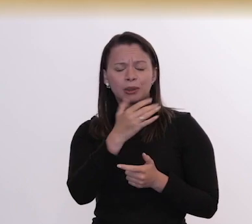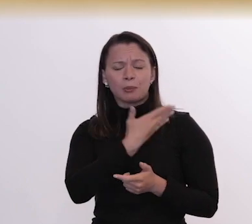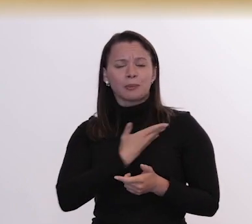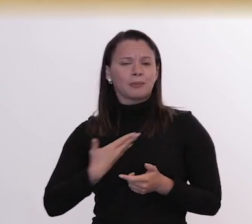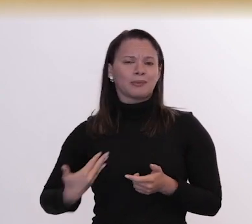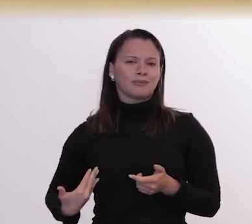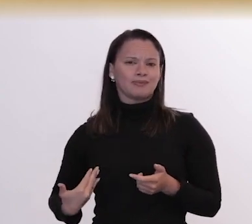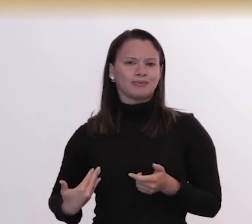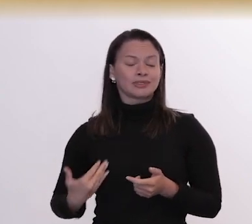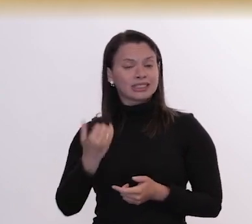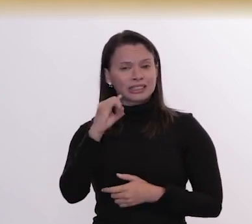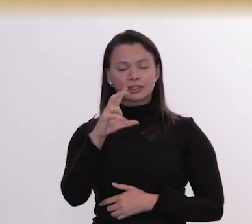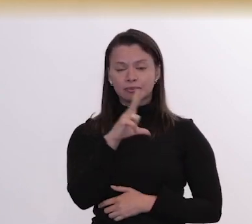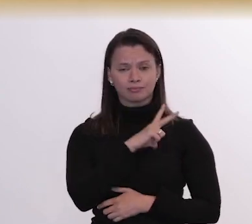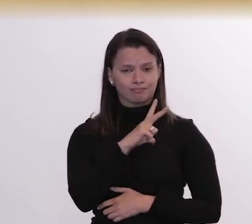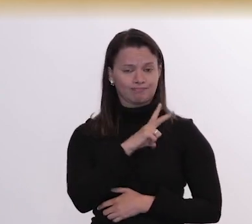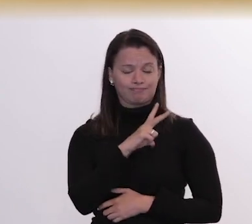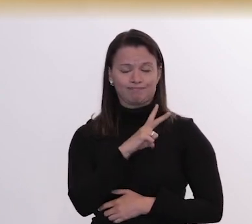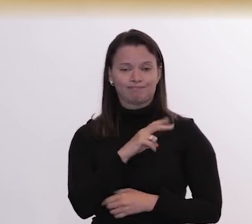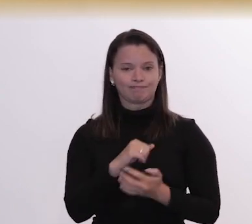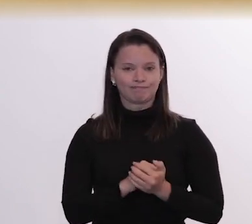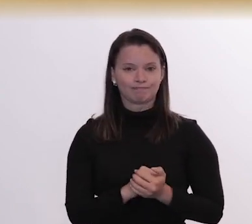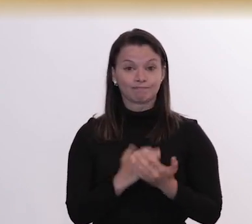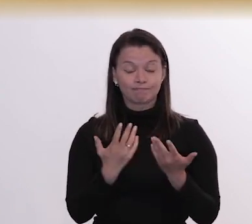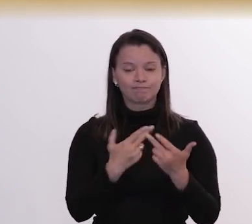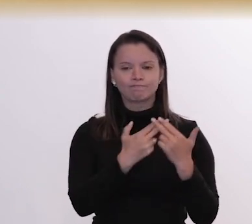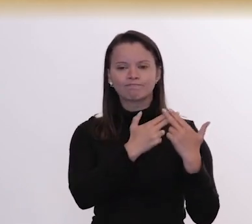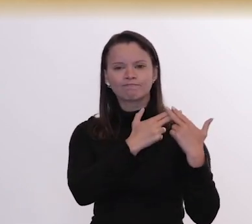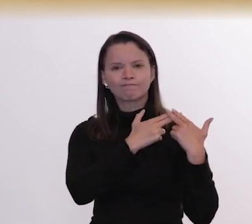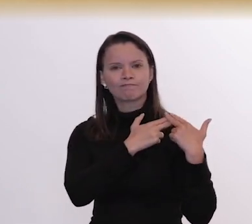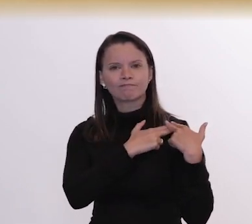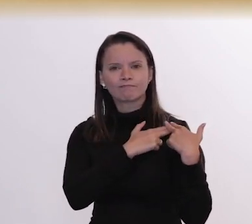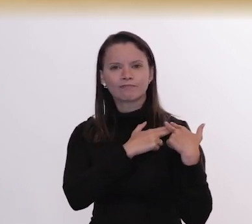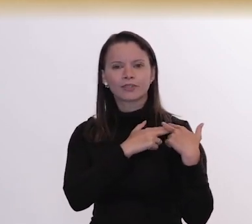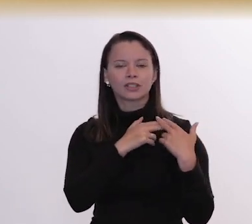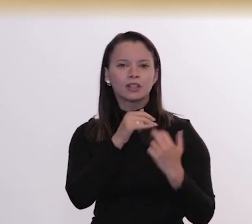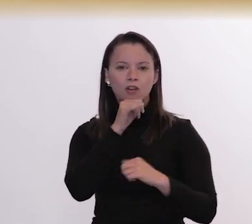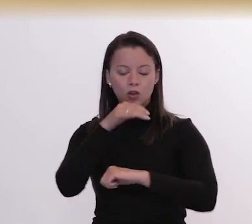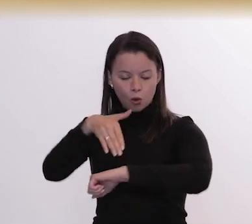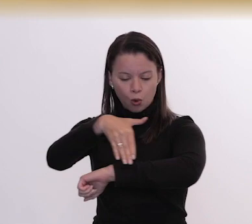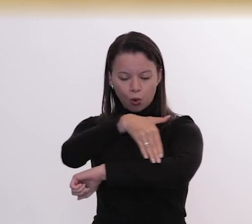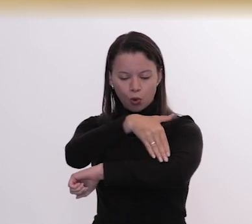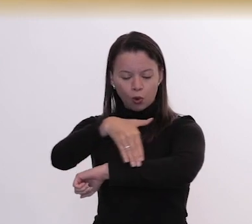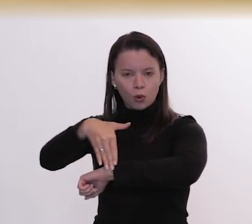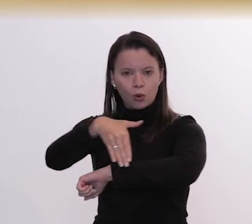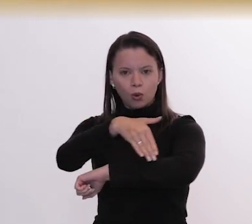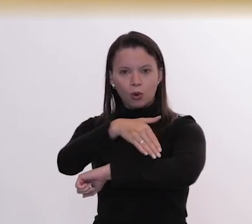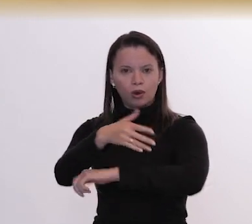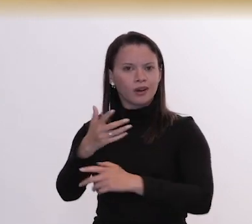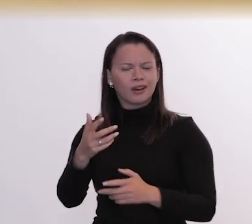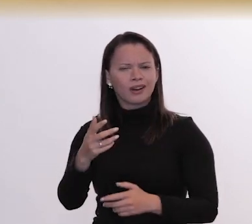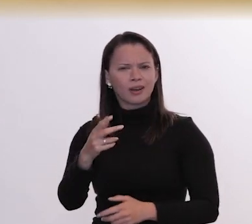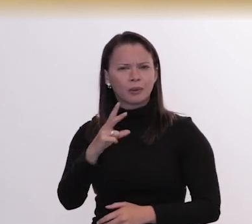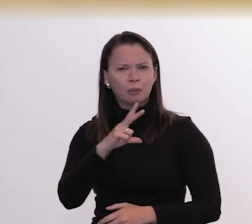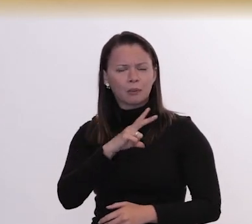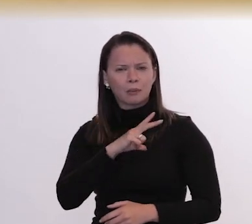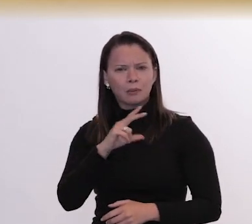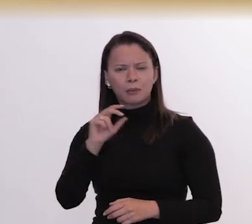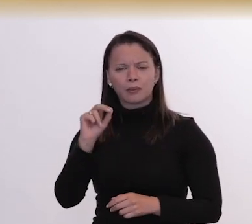so much so that the owner is responsible for the sidewalk’s pavement,